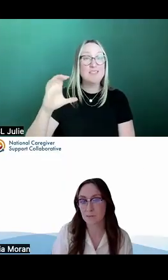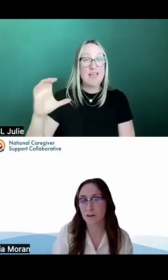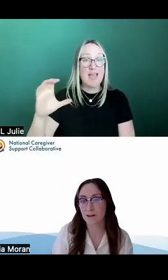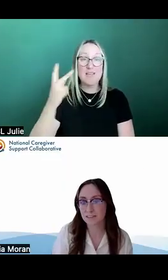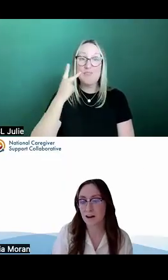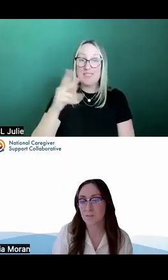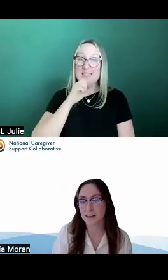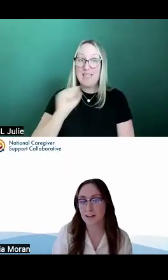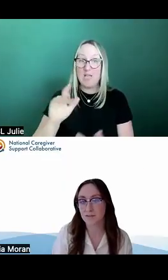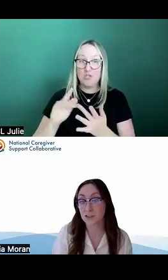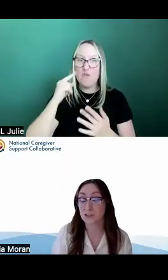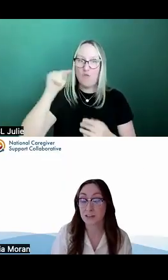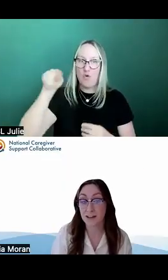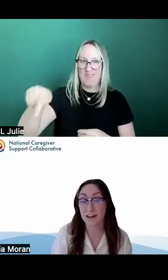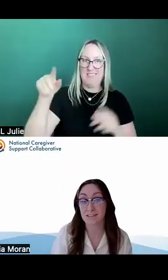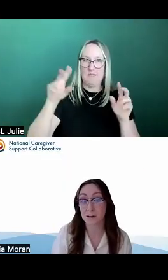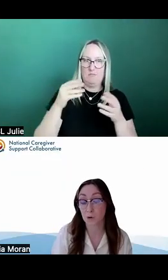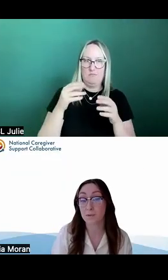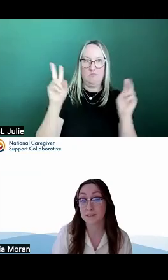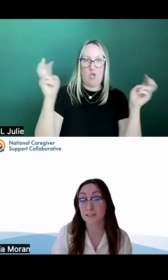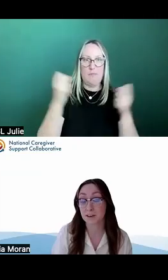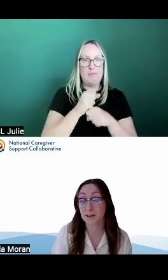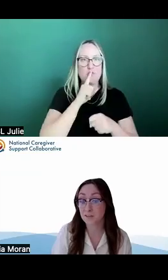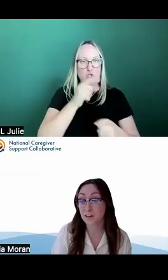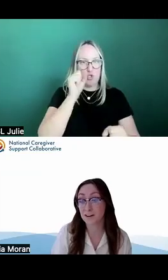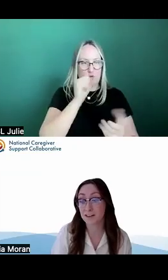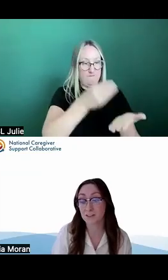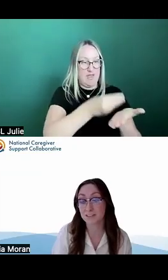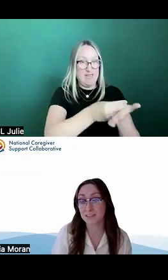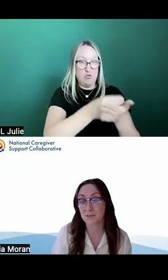network on this topic of ensuring financial and workplace security for caregivers. So,